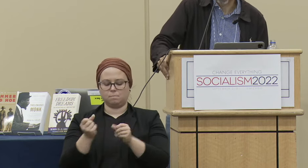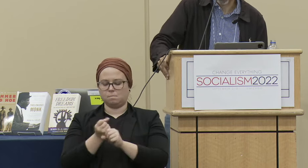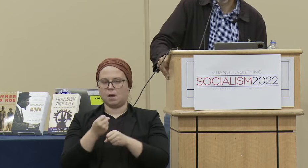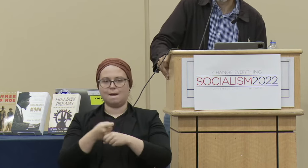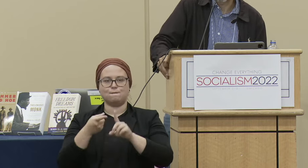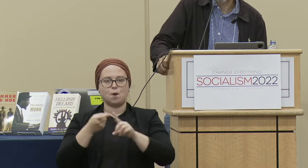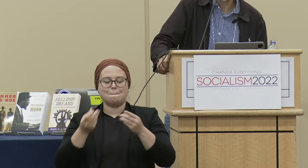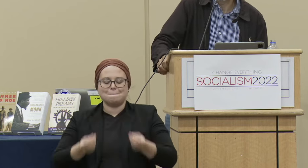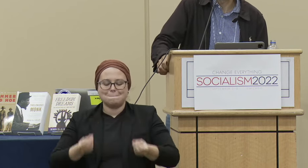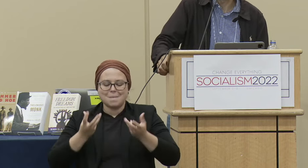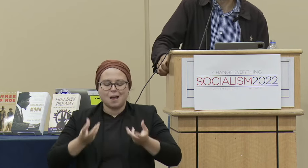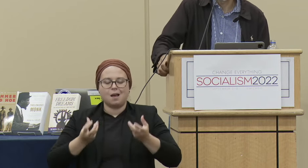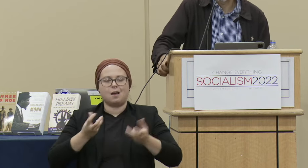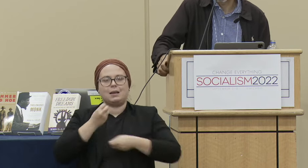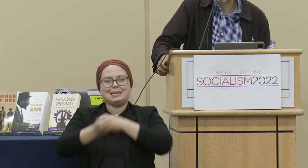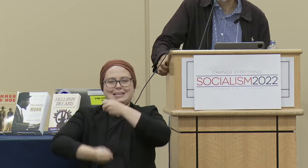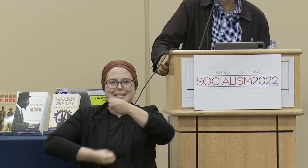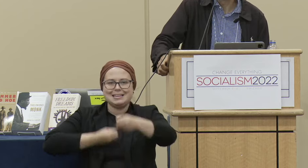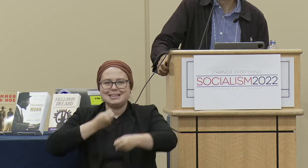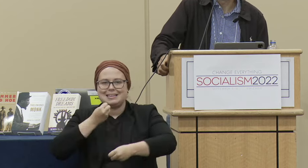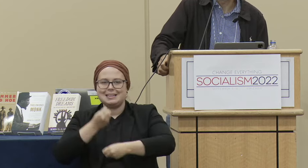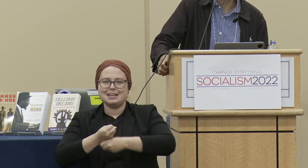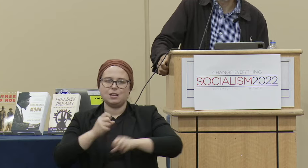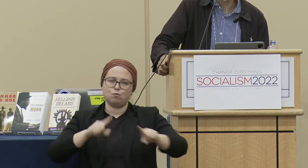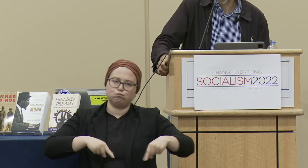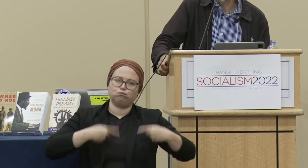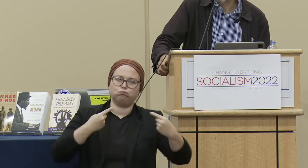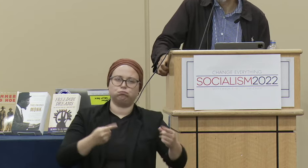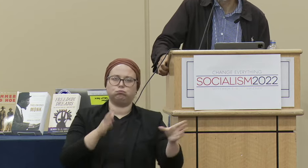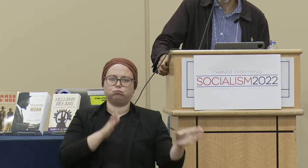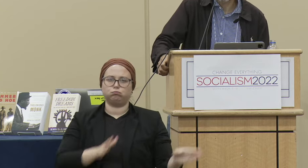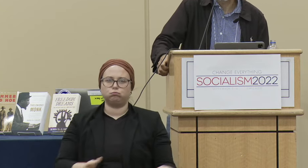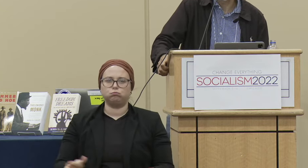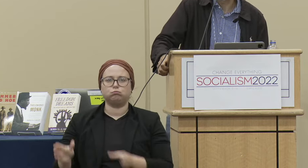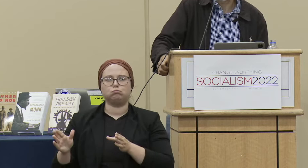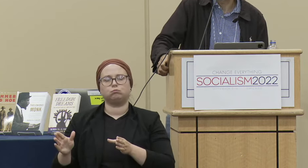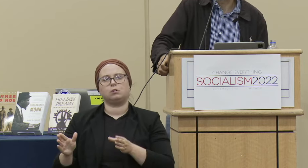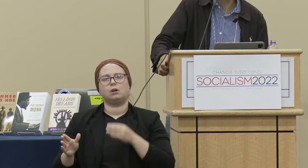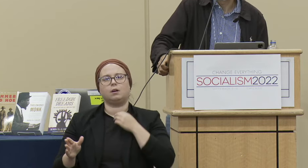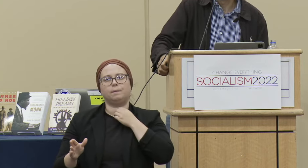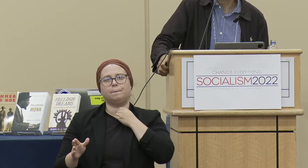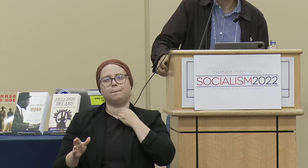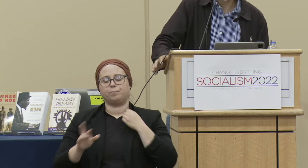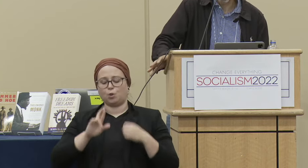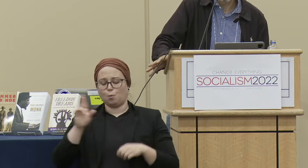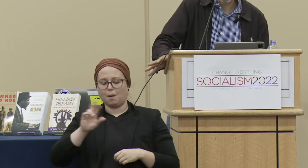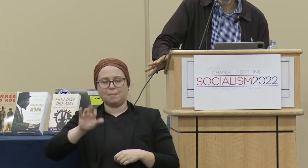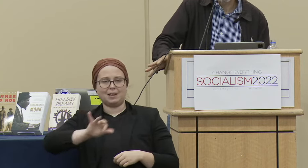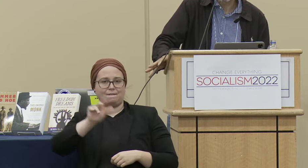a city whose leadership was the product of years of organizing ,